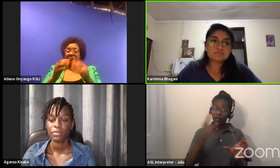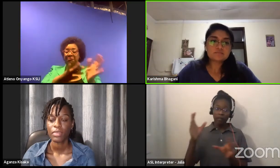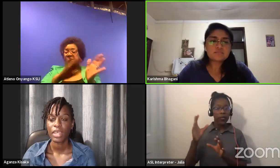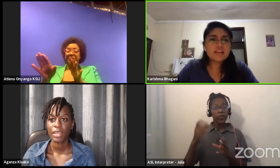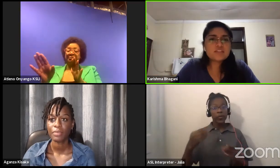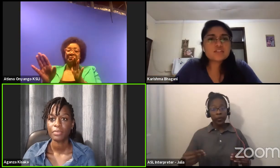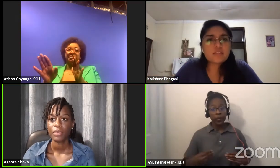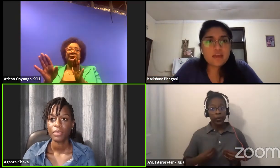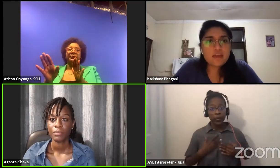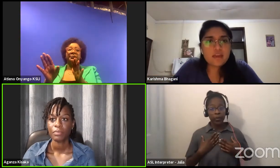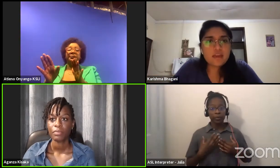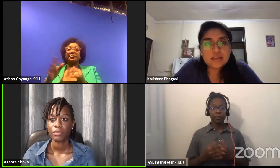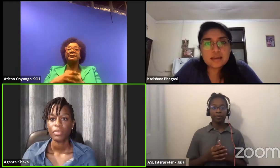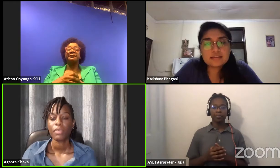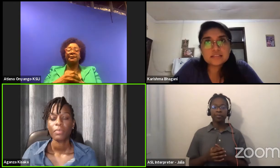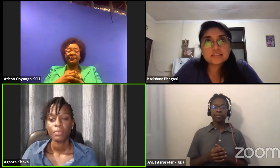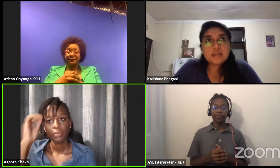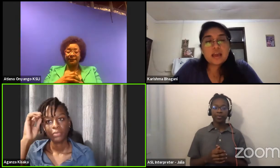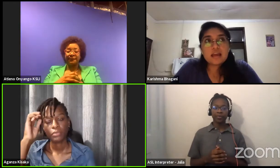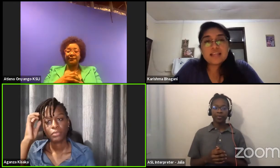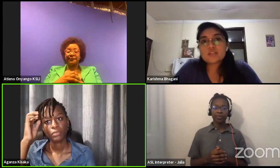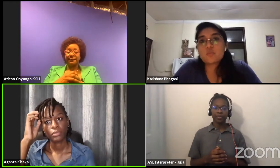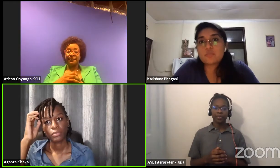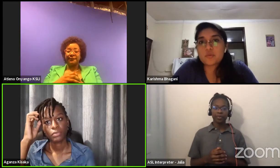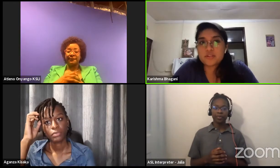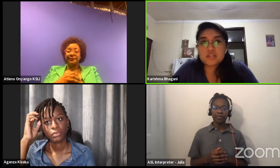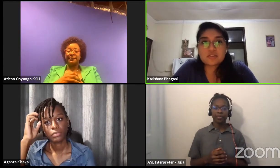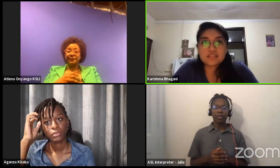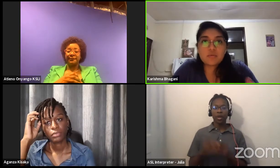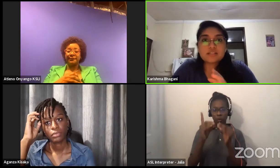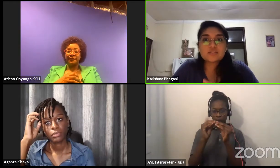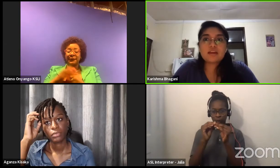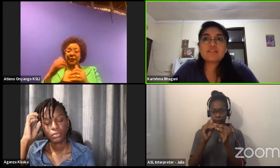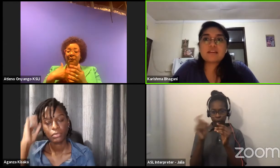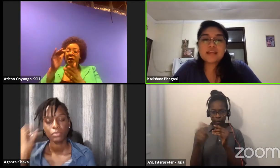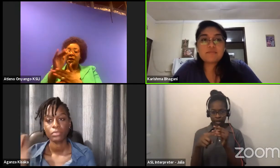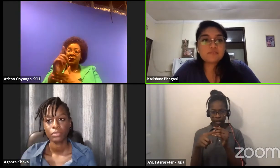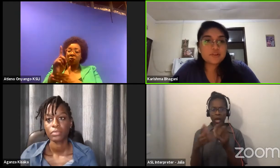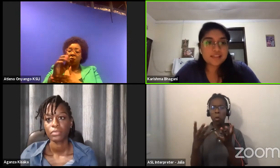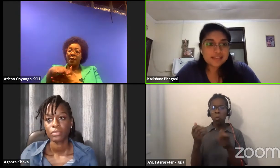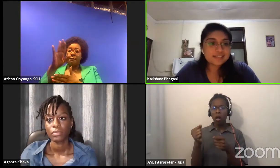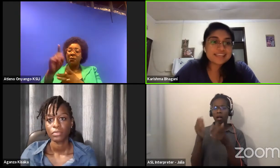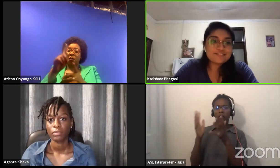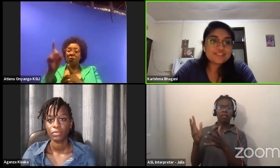And just on that note, I'll ask you one more question 'cause I want us to have enough time for the little gifts